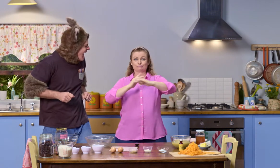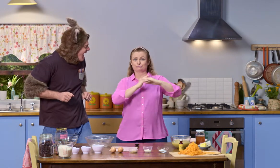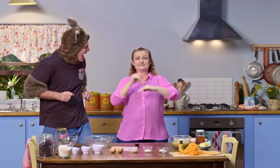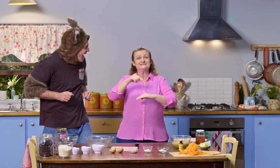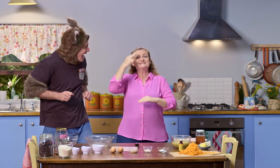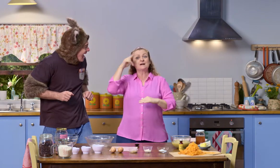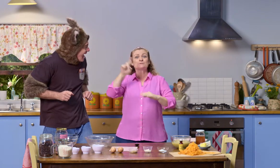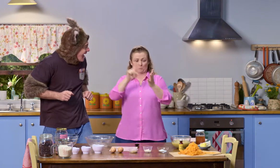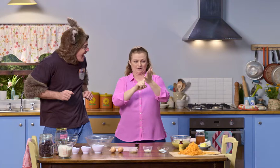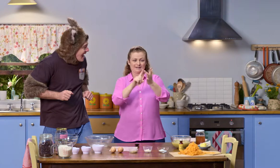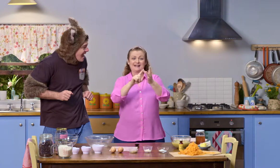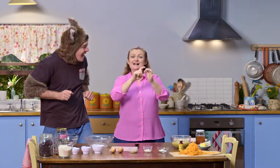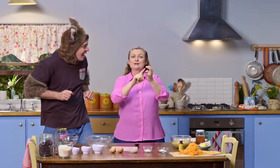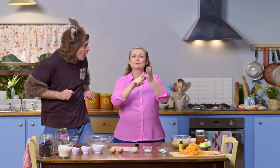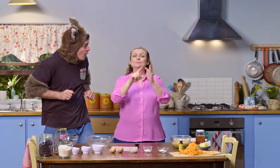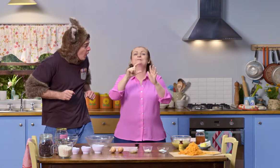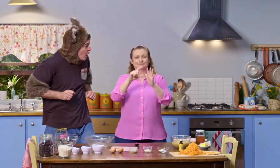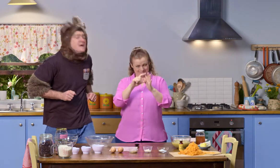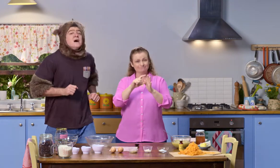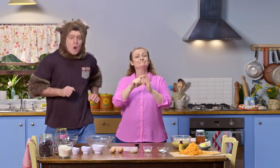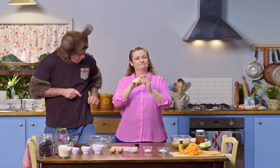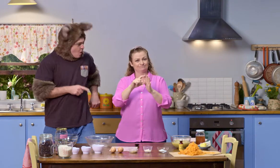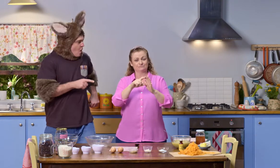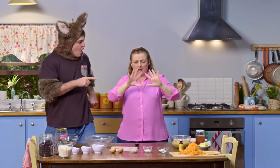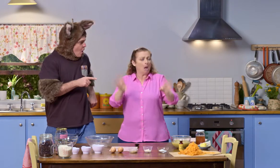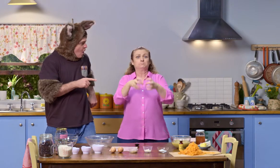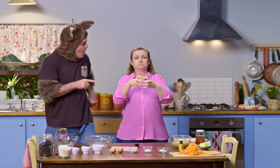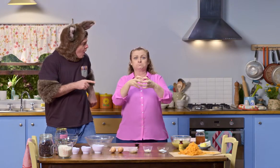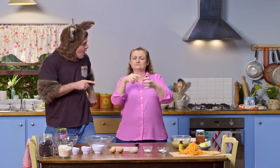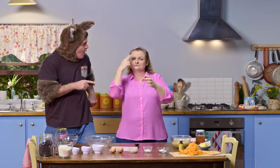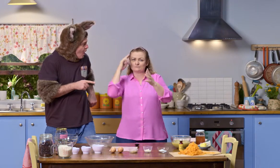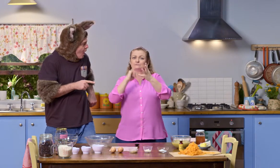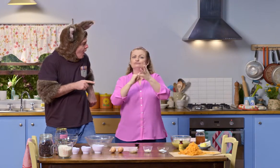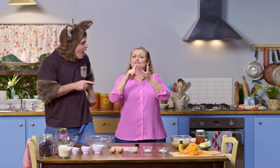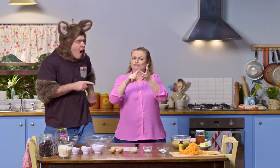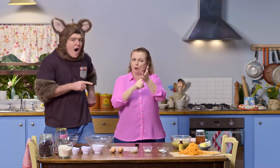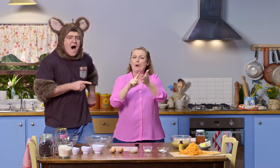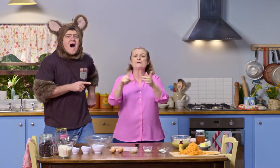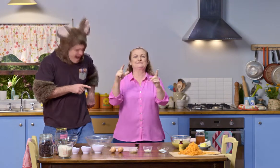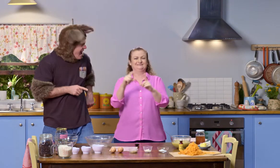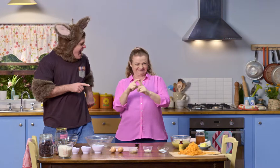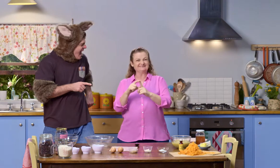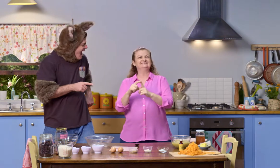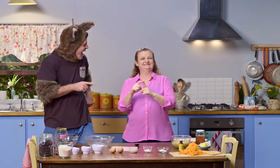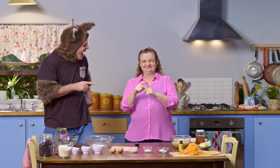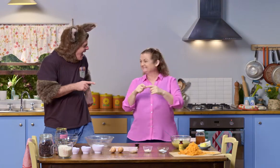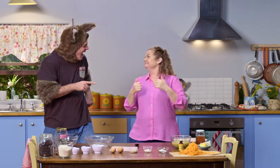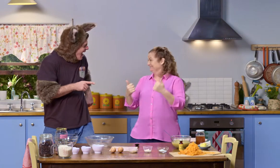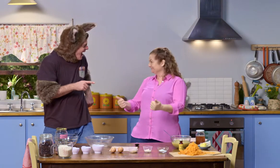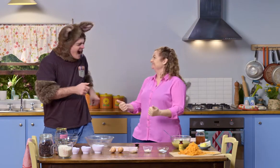So we're talking about liquids getting hard. Oh. When they're hard, they've become solid.